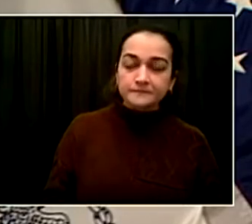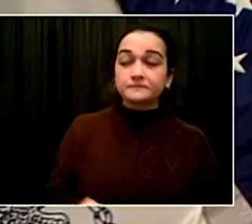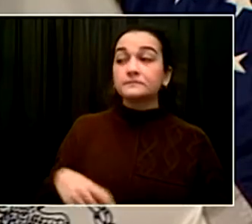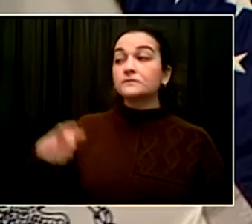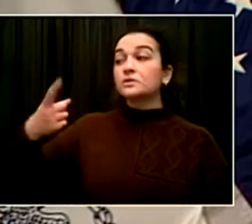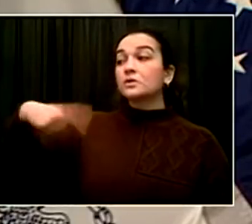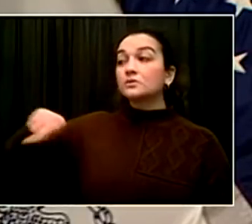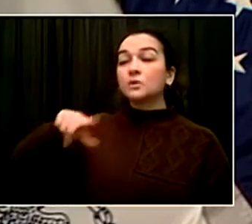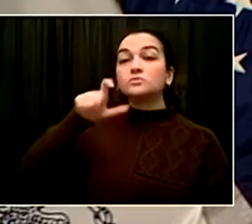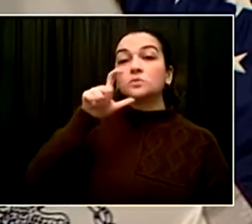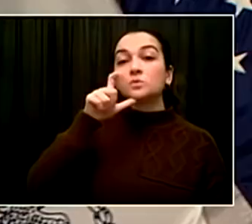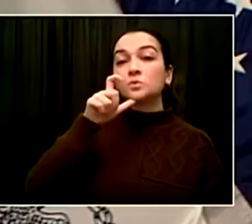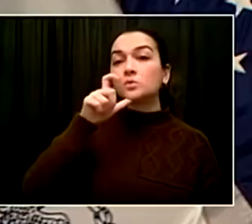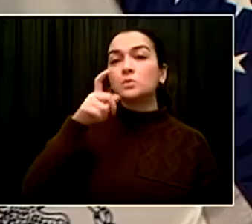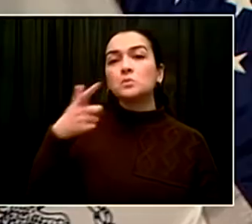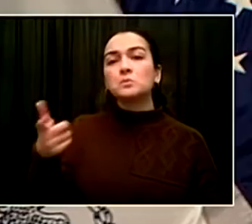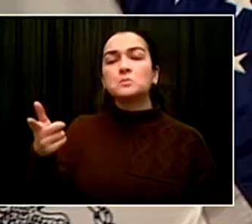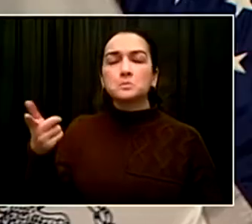SOME MORE OPTIONS, THE BOTTOM